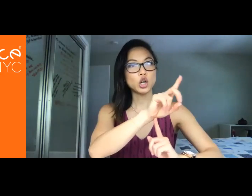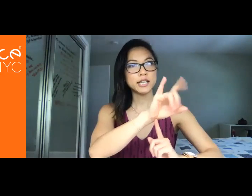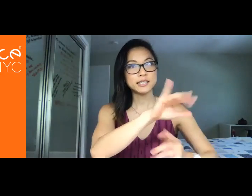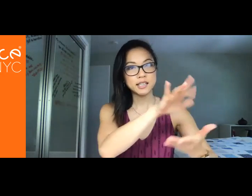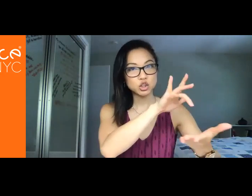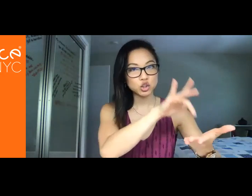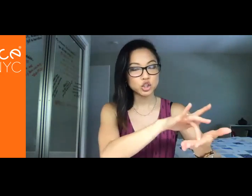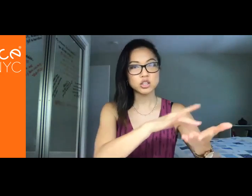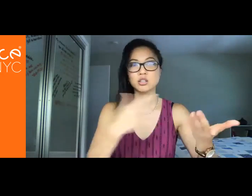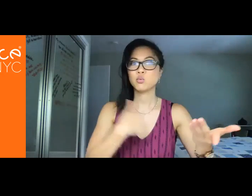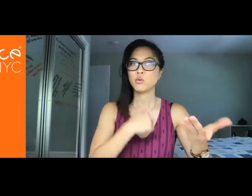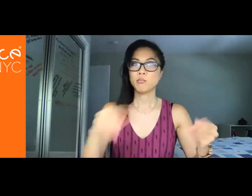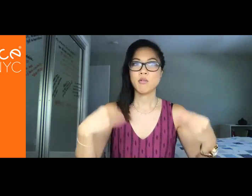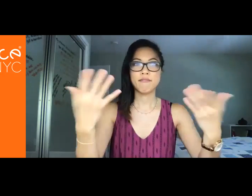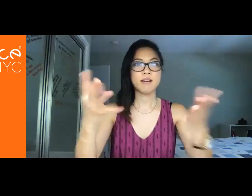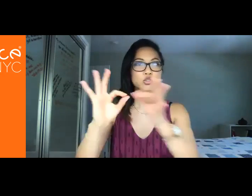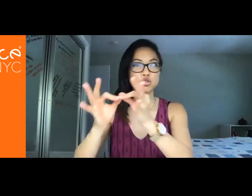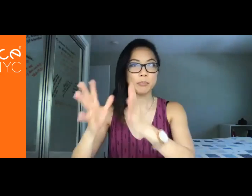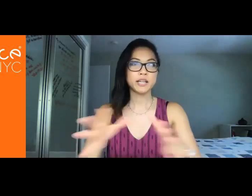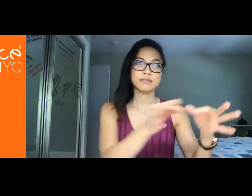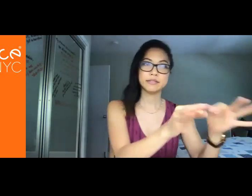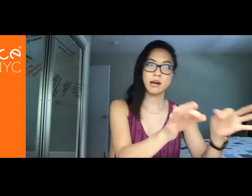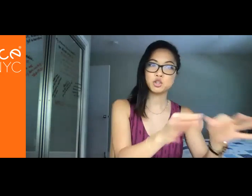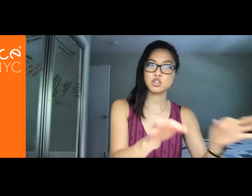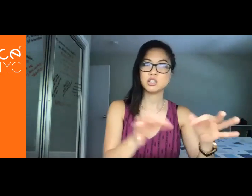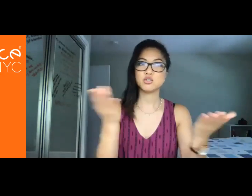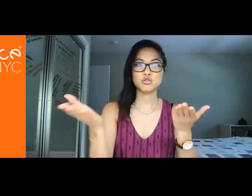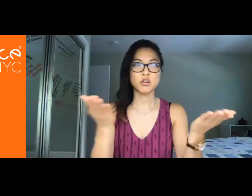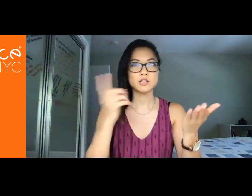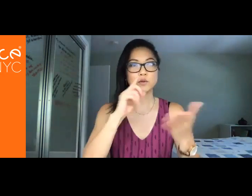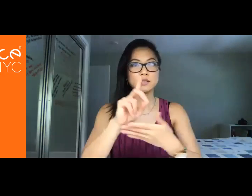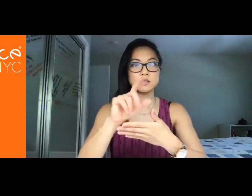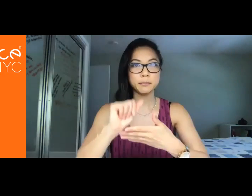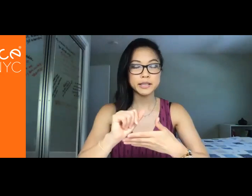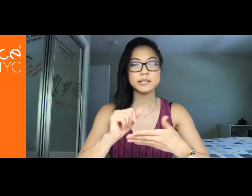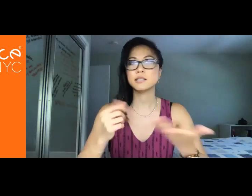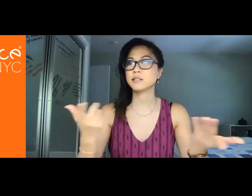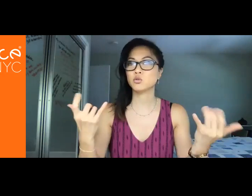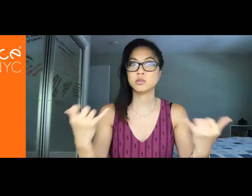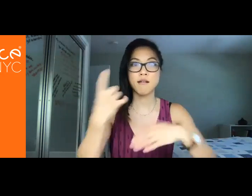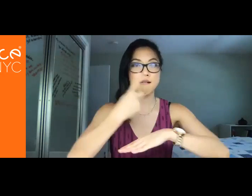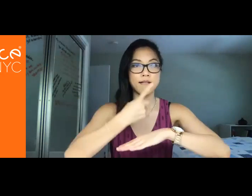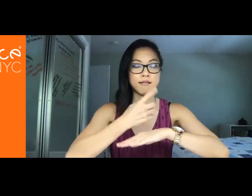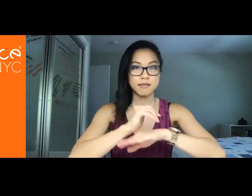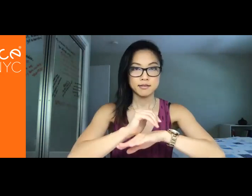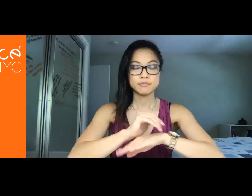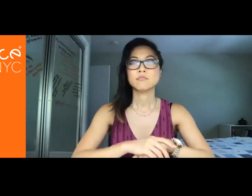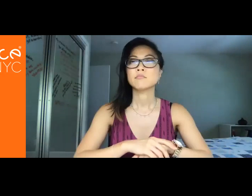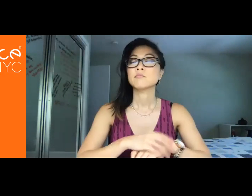able to provide tonight and lastly and most importantly we want to thank you and the many people in our city who are currently